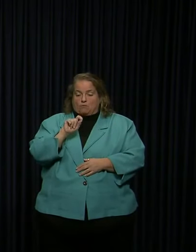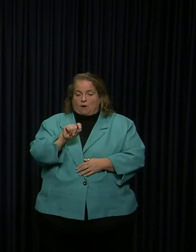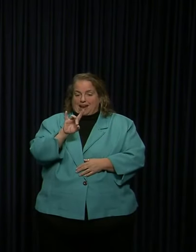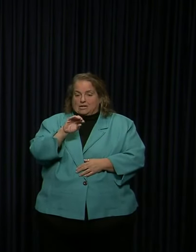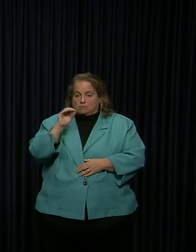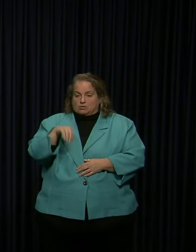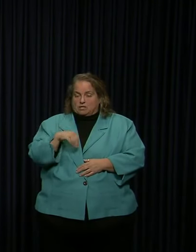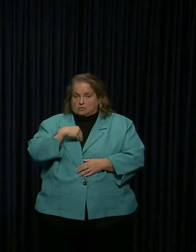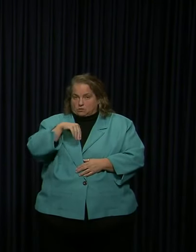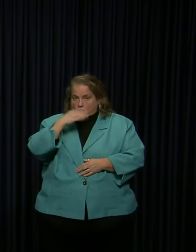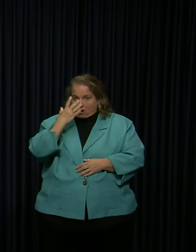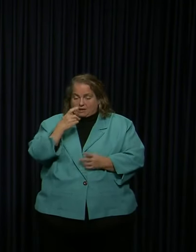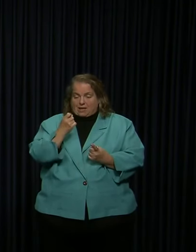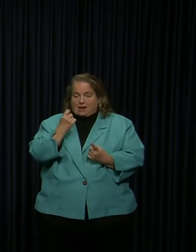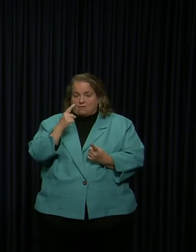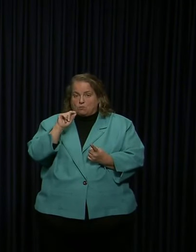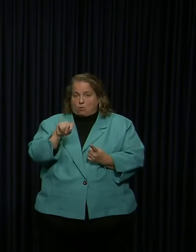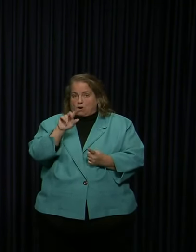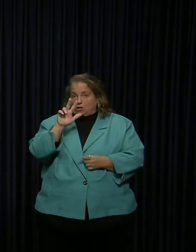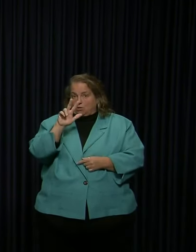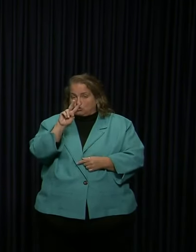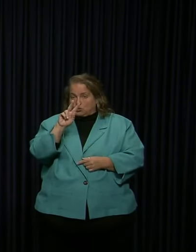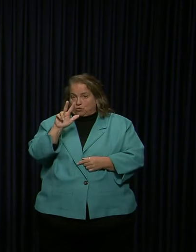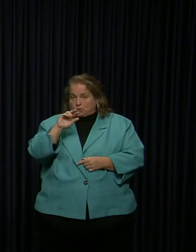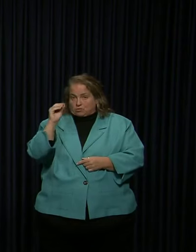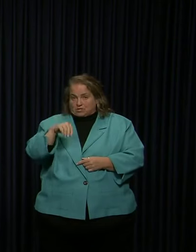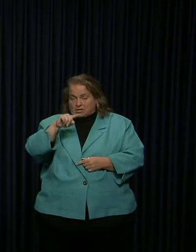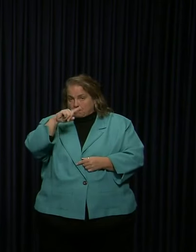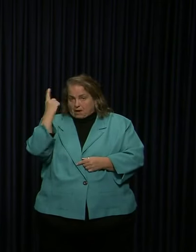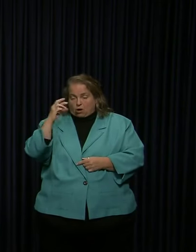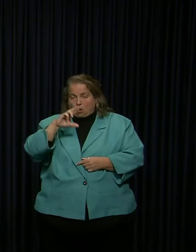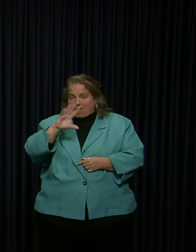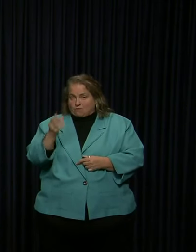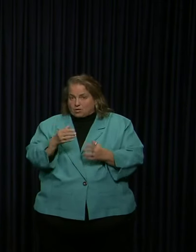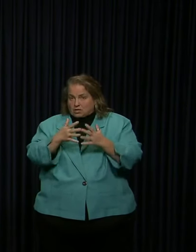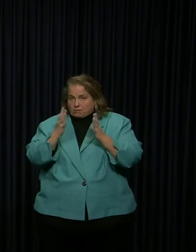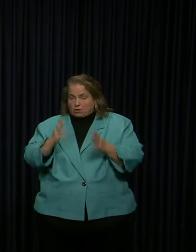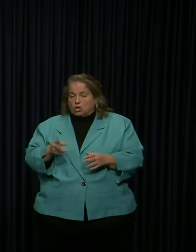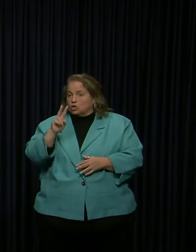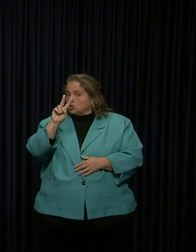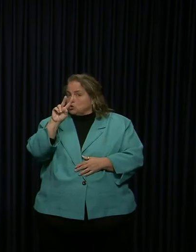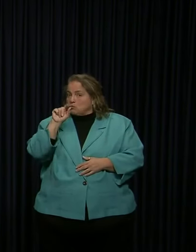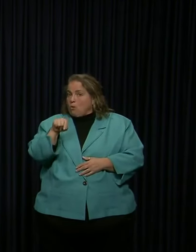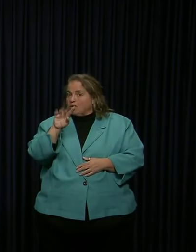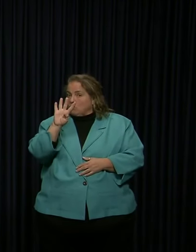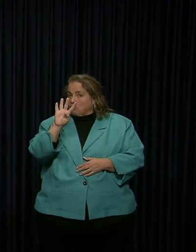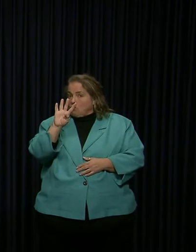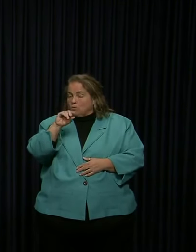WE KNOW THE RACIAL BREAKDOWN,